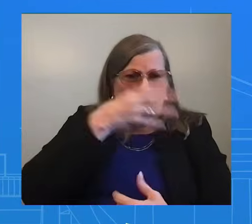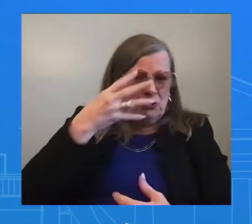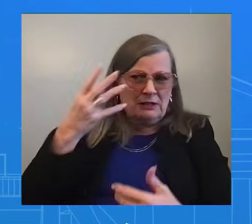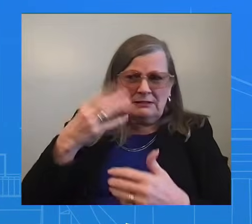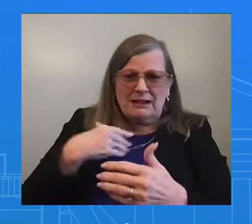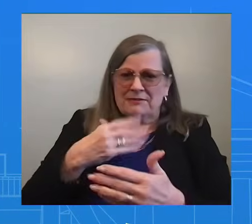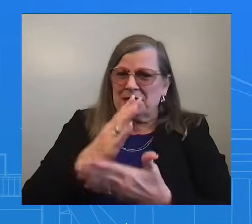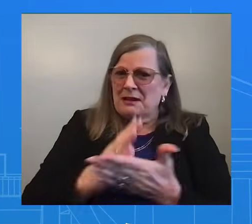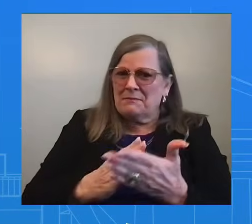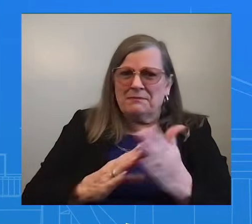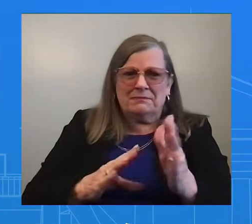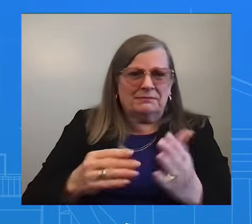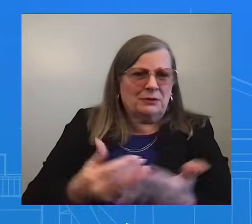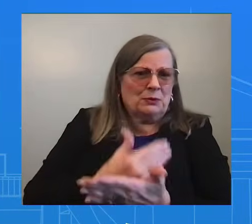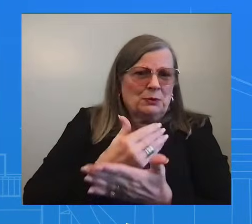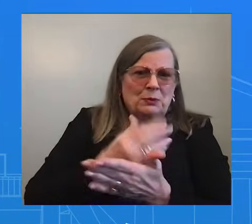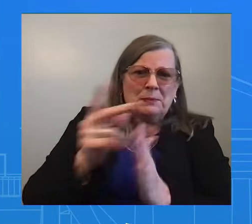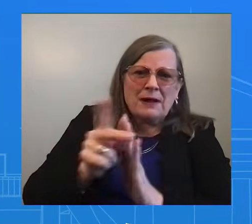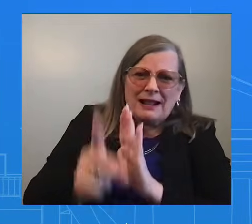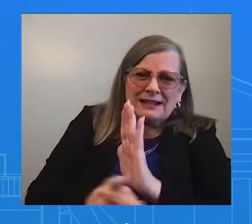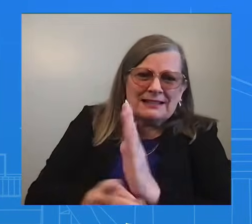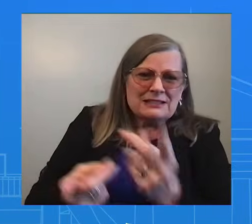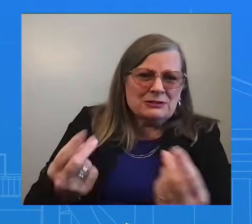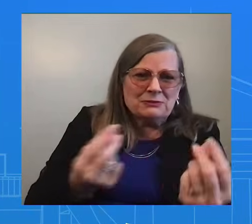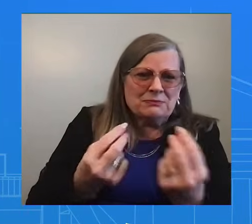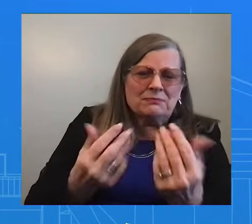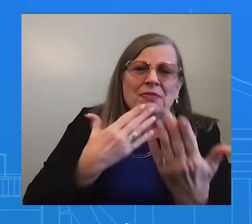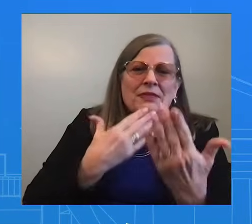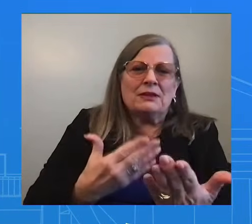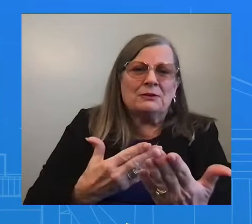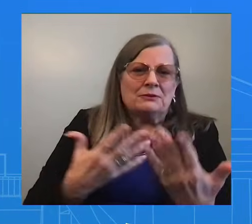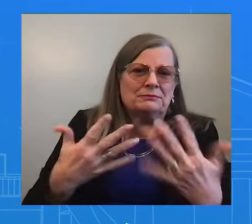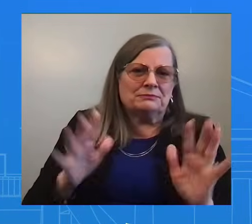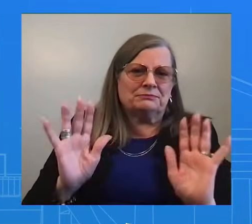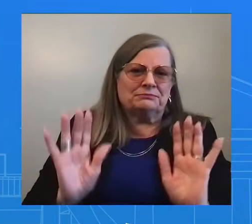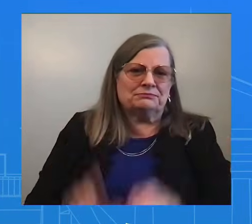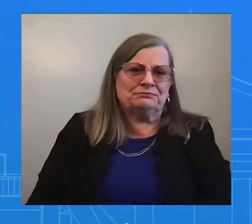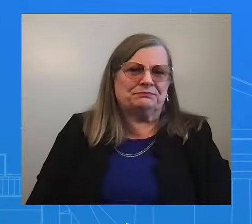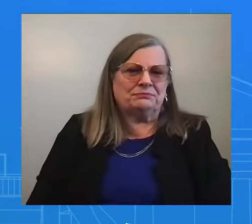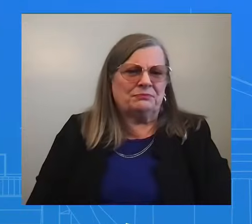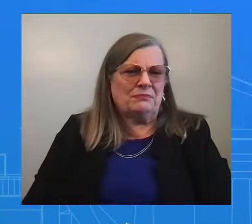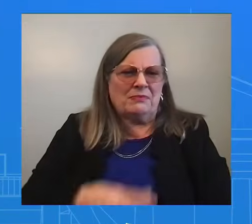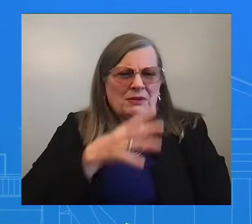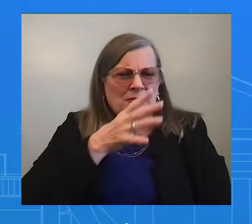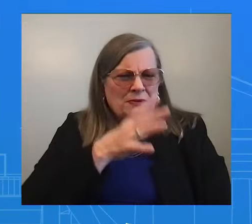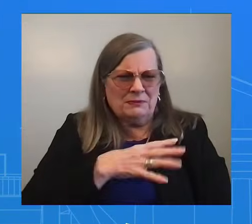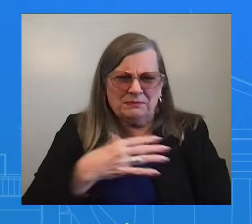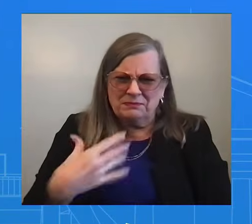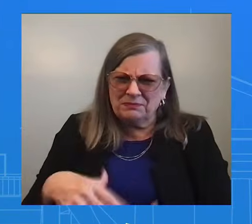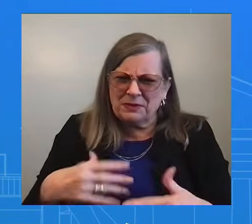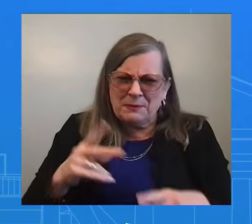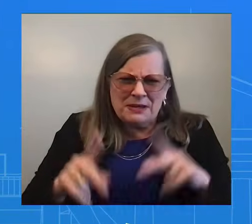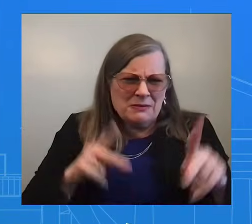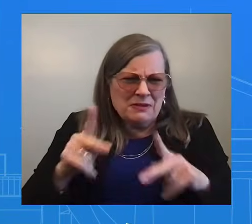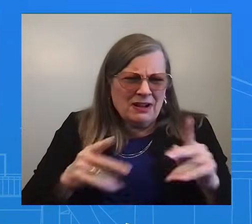Ms. Jean-Pierre: Thanks, Admiral. The Press: It's not a hypothetical question. People are being given court dates in 2031. Ms. Jean-Pierre: Thanks, Admiral. Mr. Kirby: Thank you. Ms. Jean-Pierre: Happy holidays.